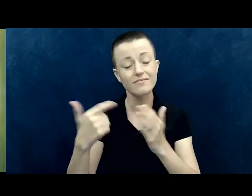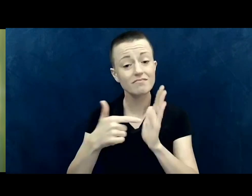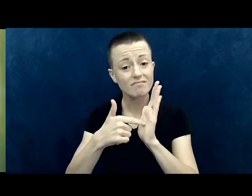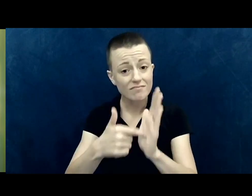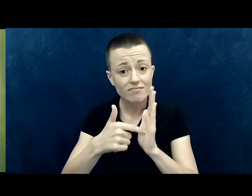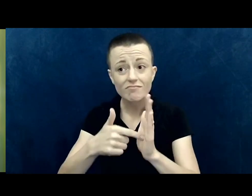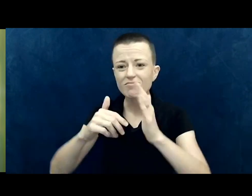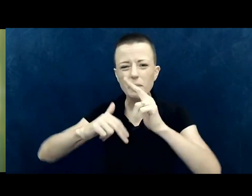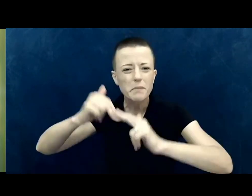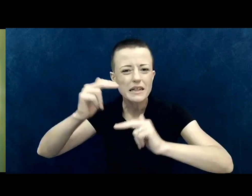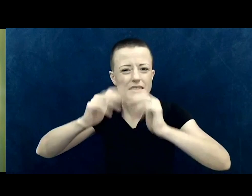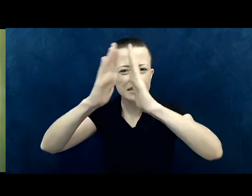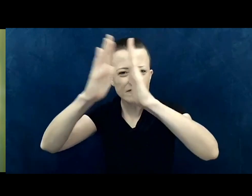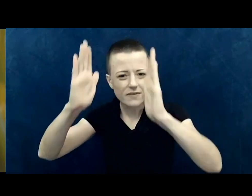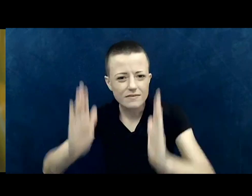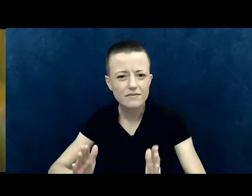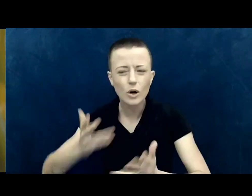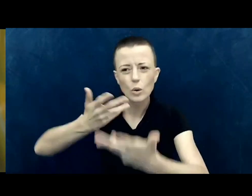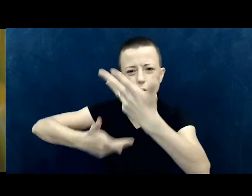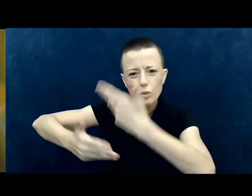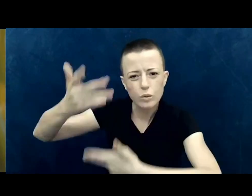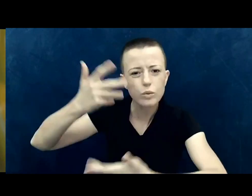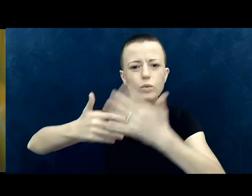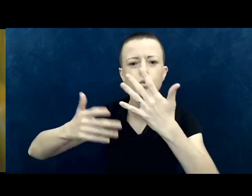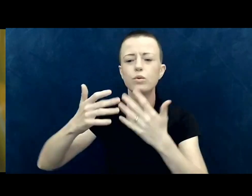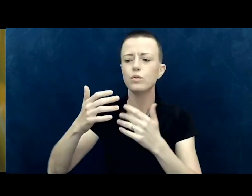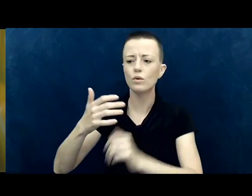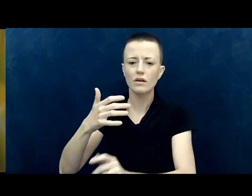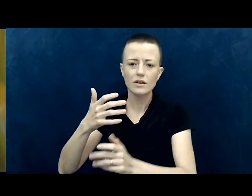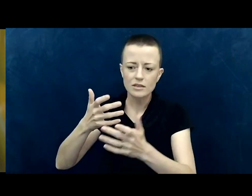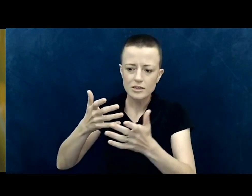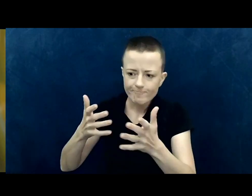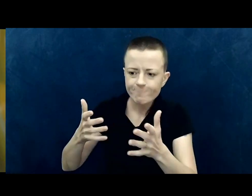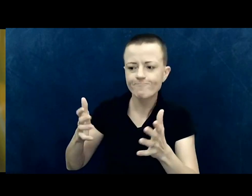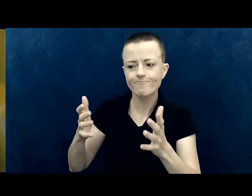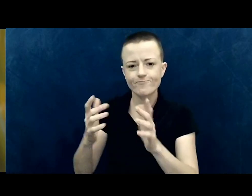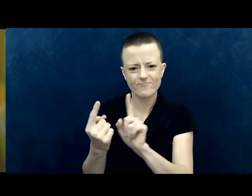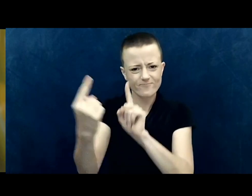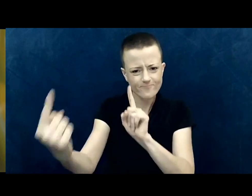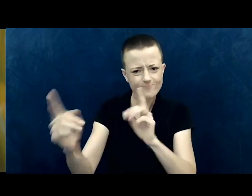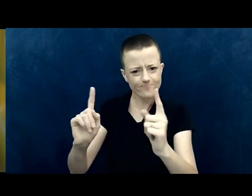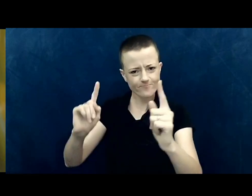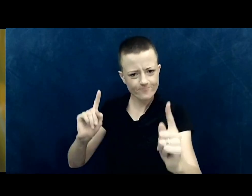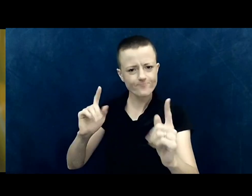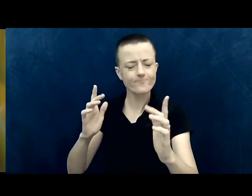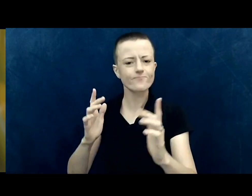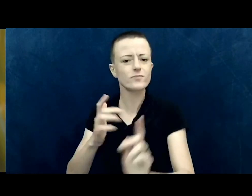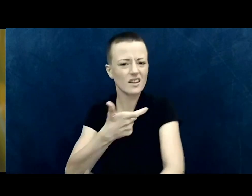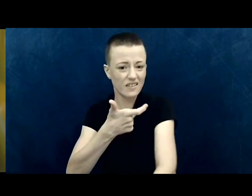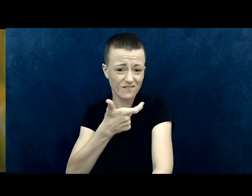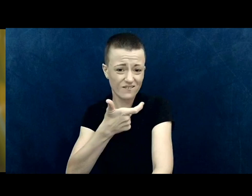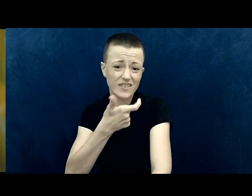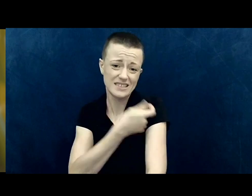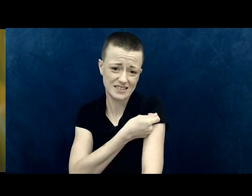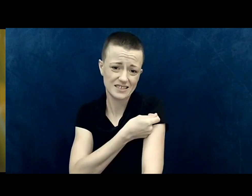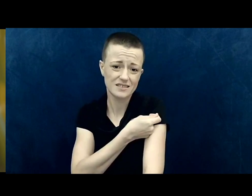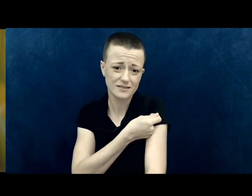and getting a vaccine. Large school outbreaks have been linked to spread from unvaccinated adults in the school,